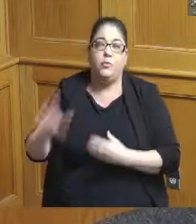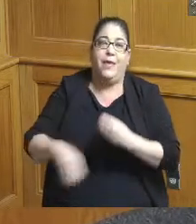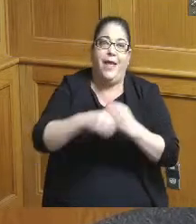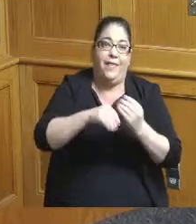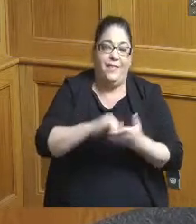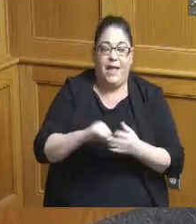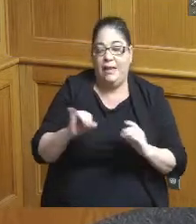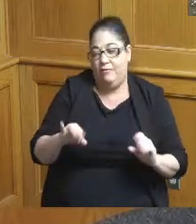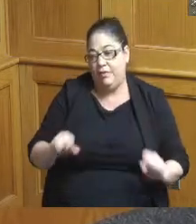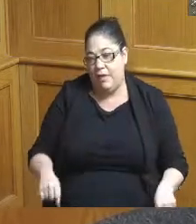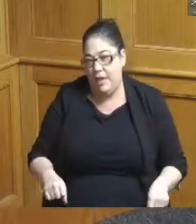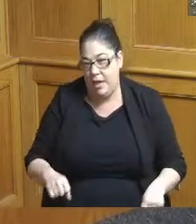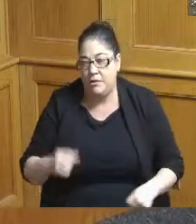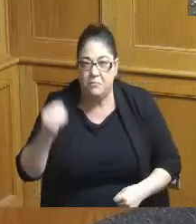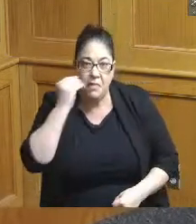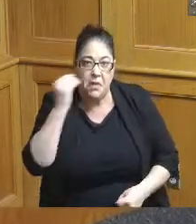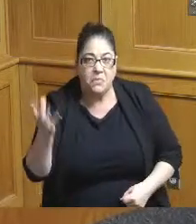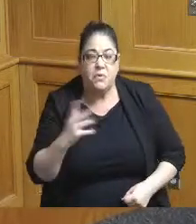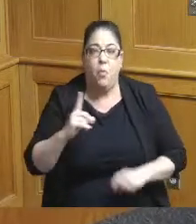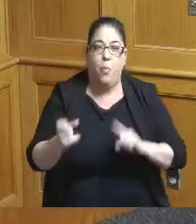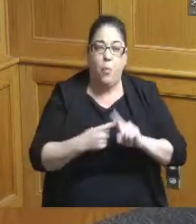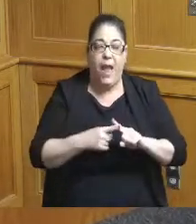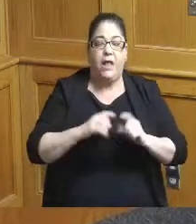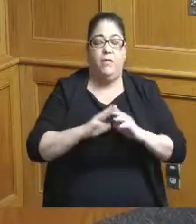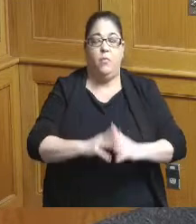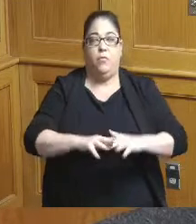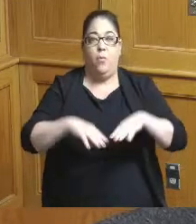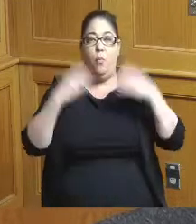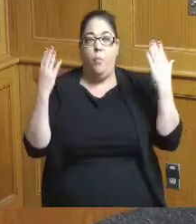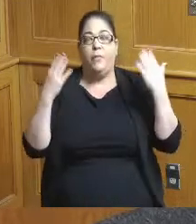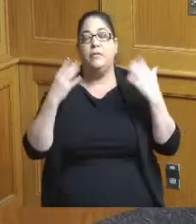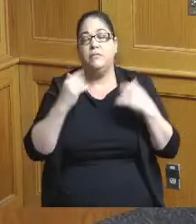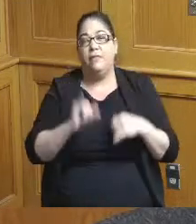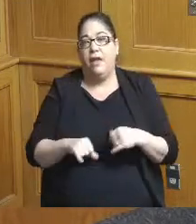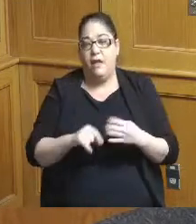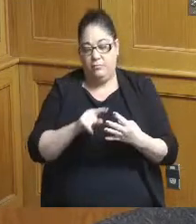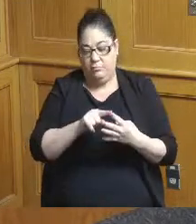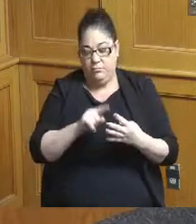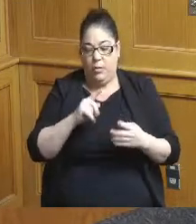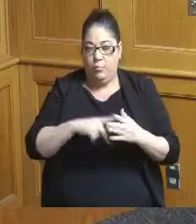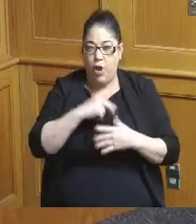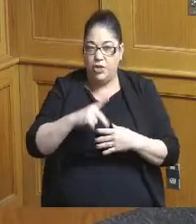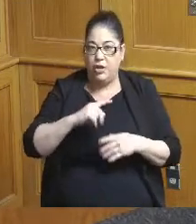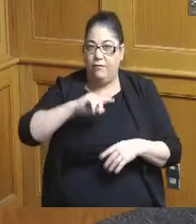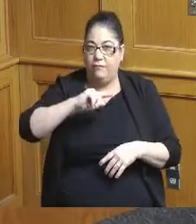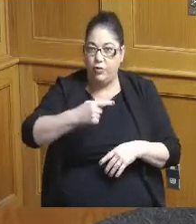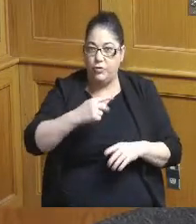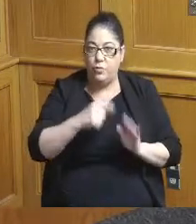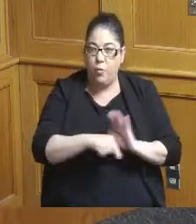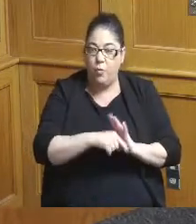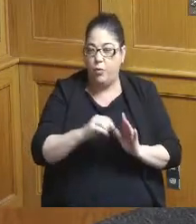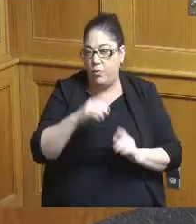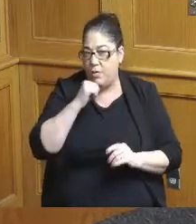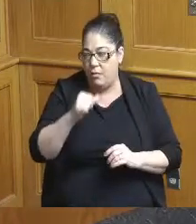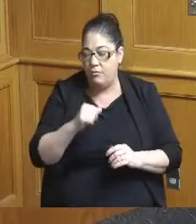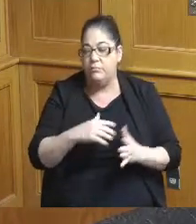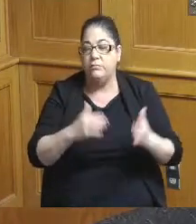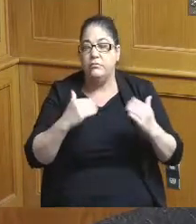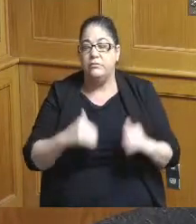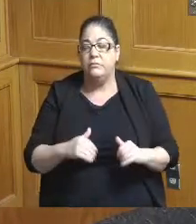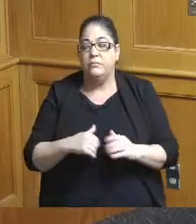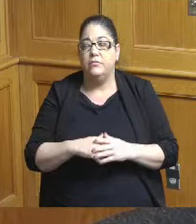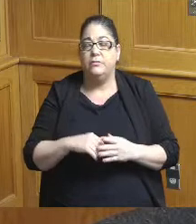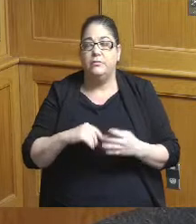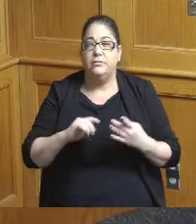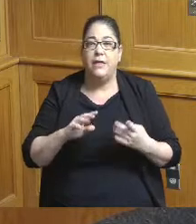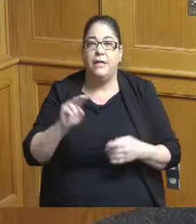do that I think that was great and as it relates to what you mentioned the November 9th Memo from